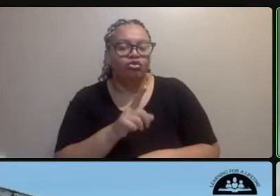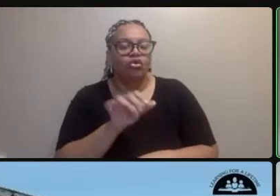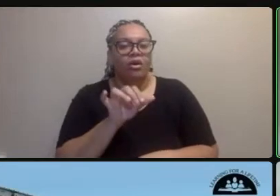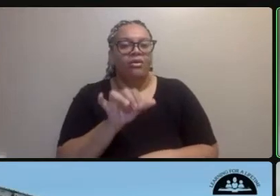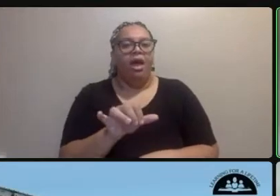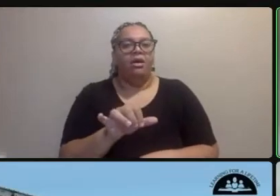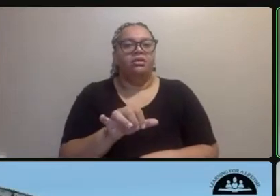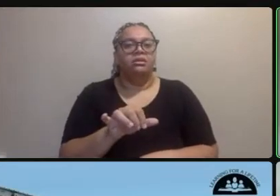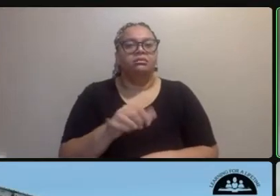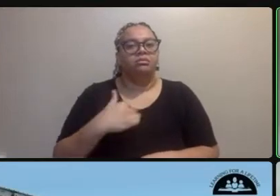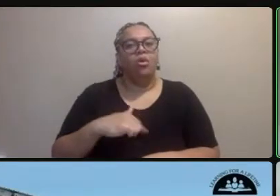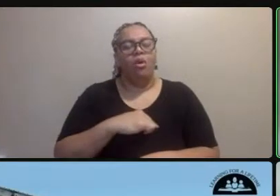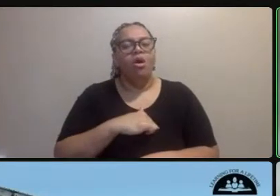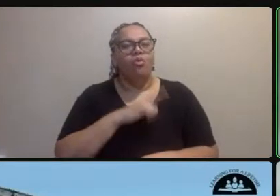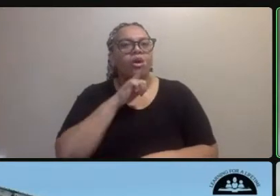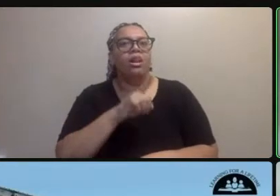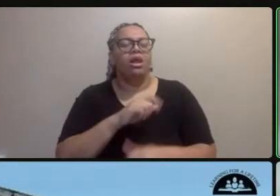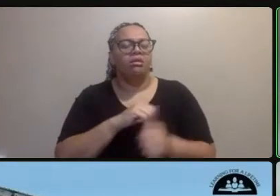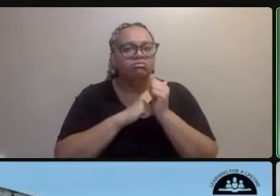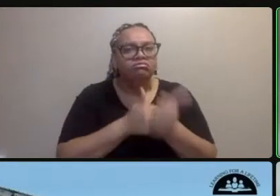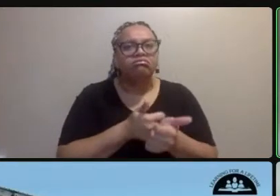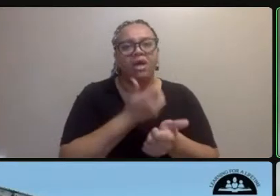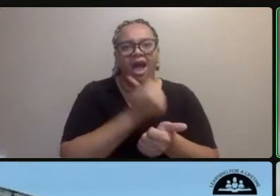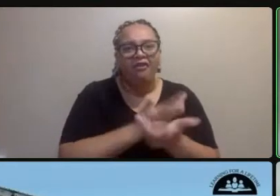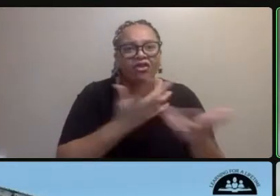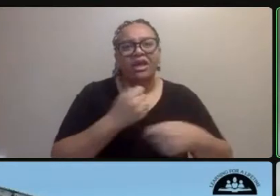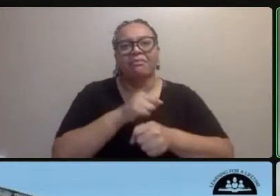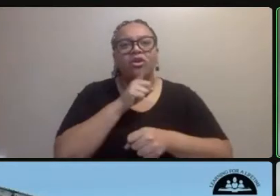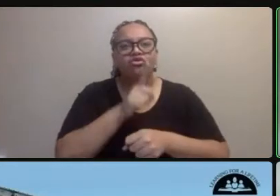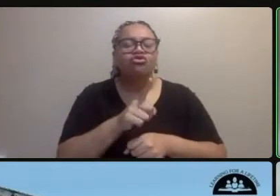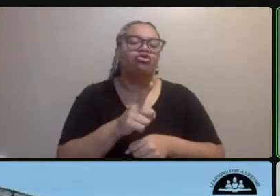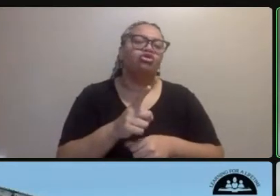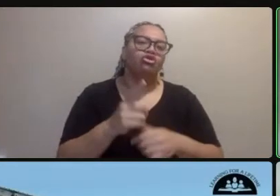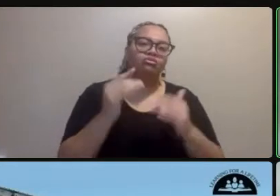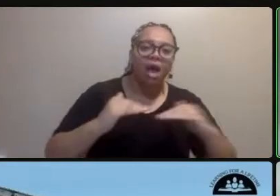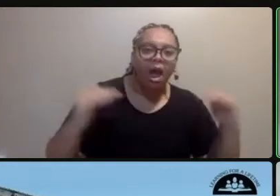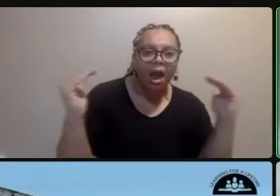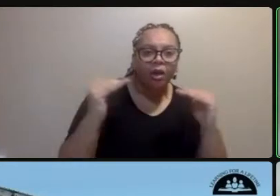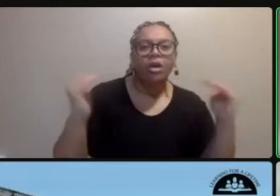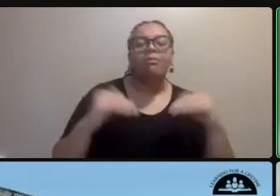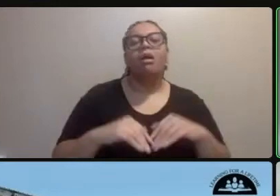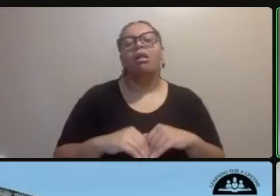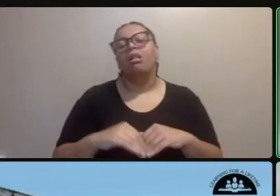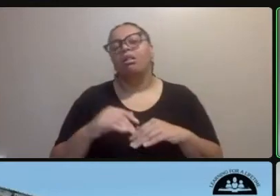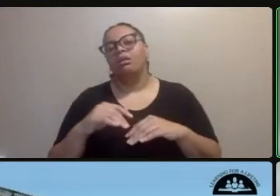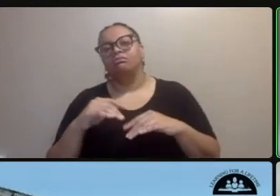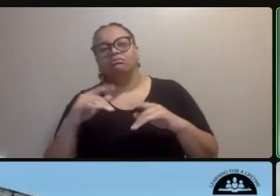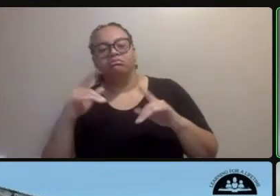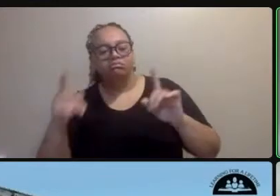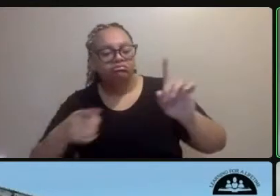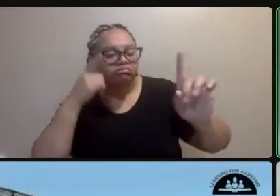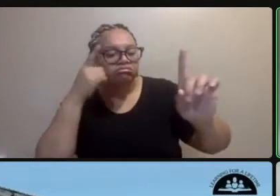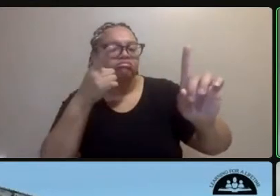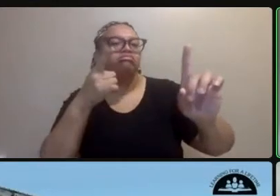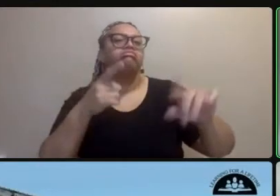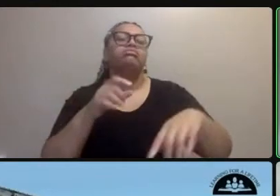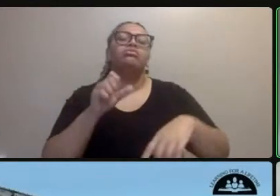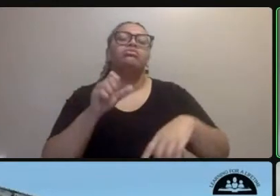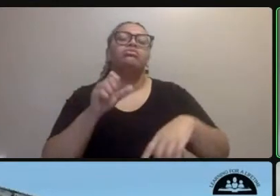SO ONLY WAY WE MAKE SURE THAT THE MEASUREMENTS THAT WE'RE